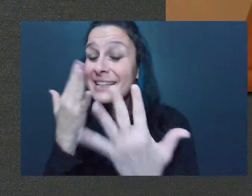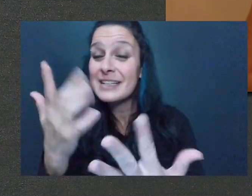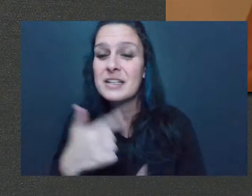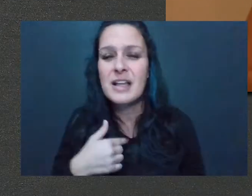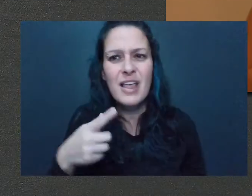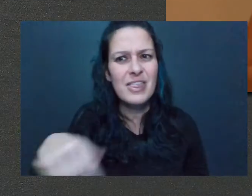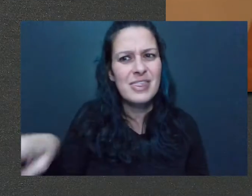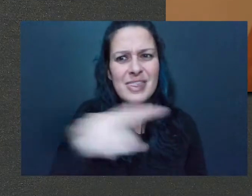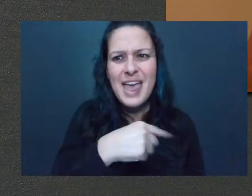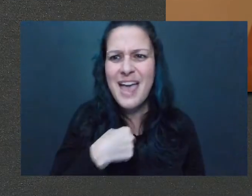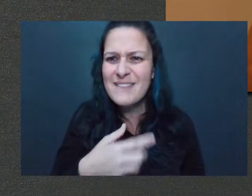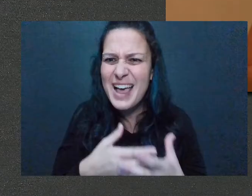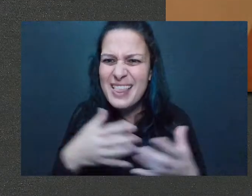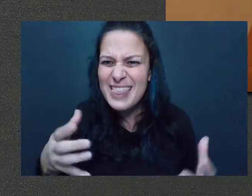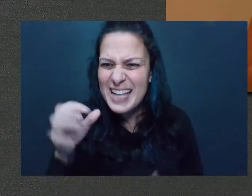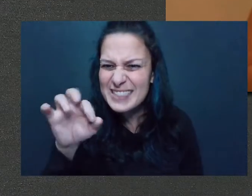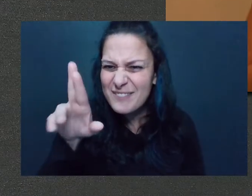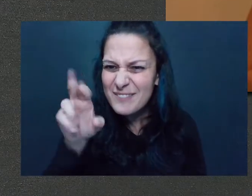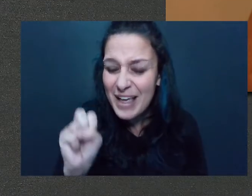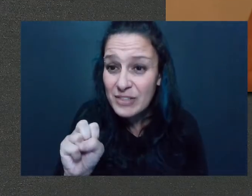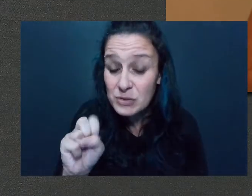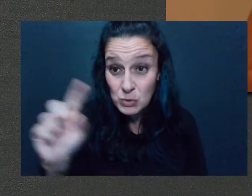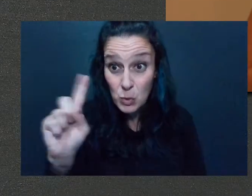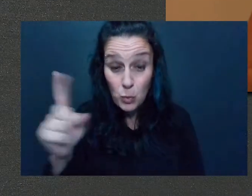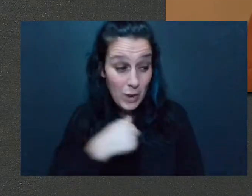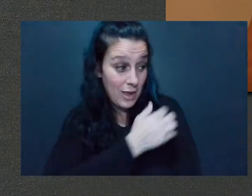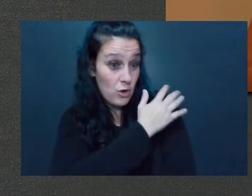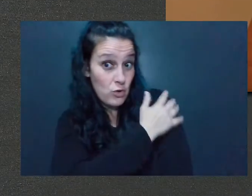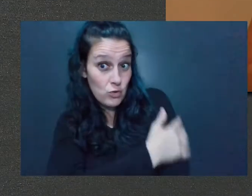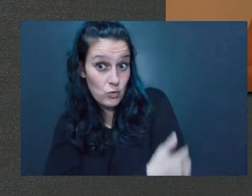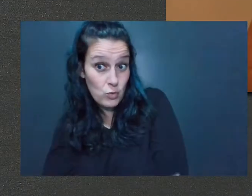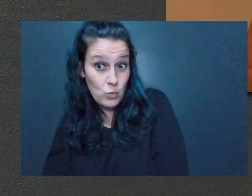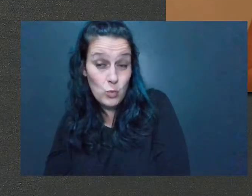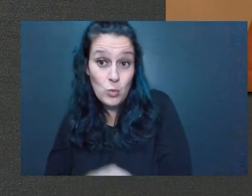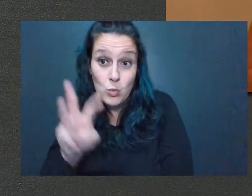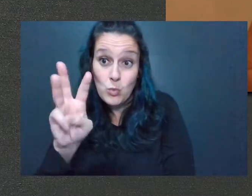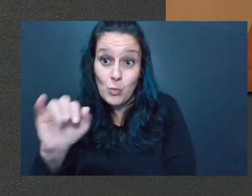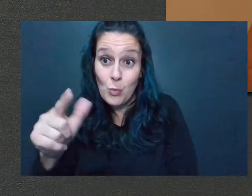They have lots and lots of feathers on their wings